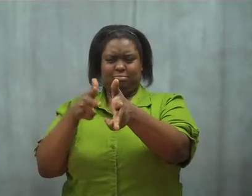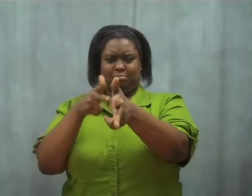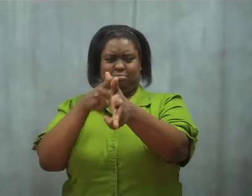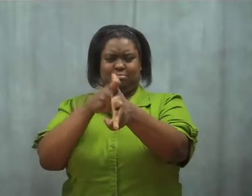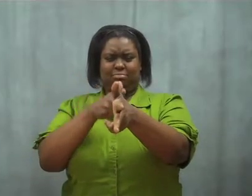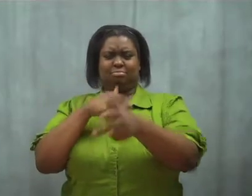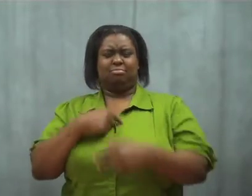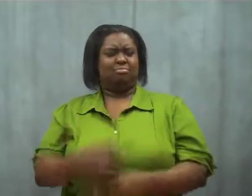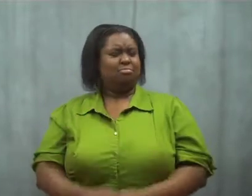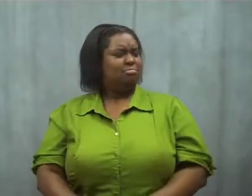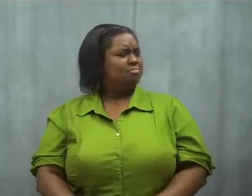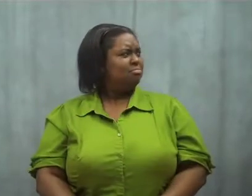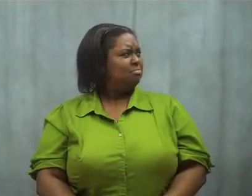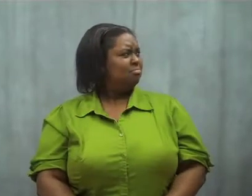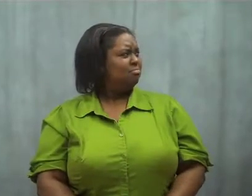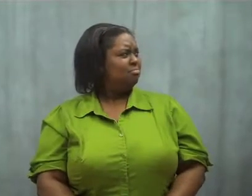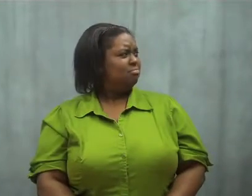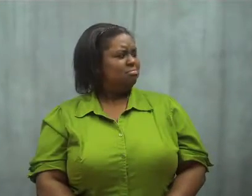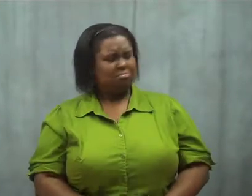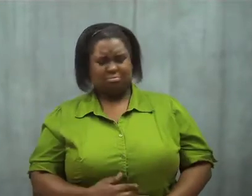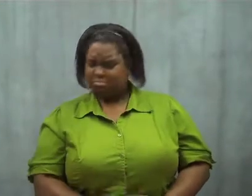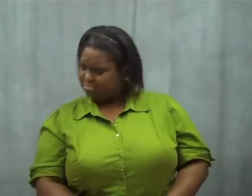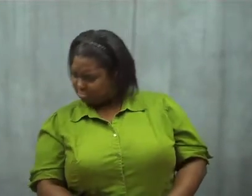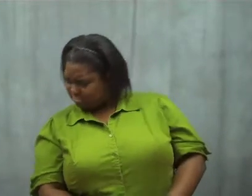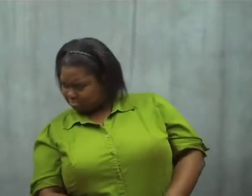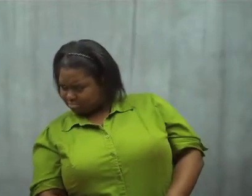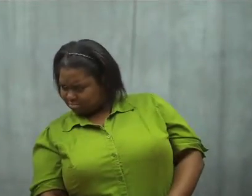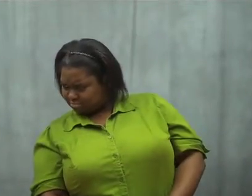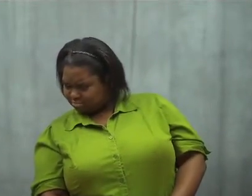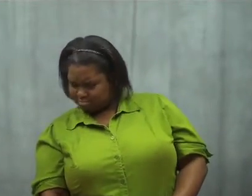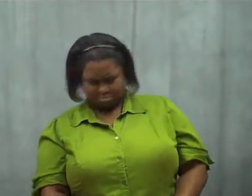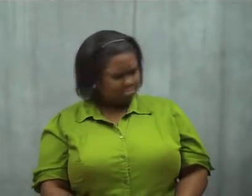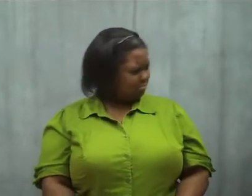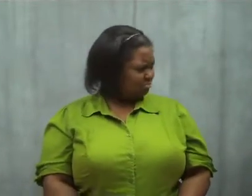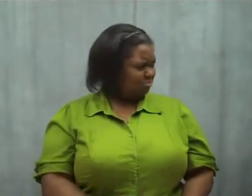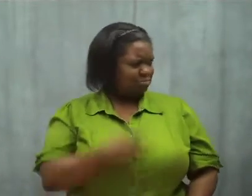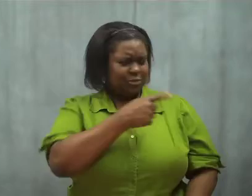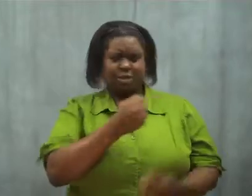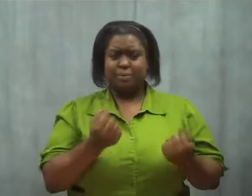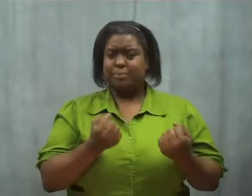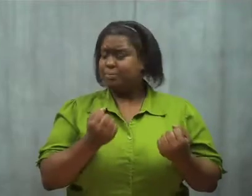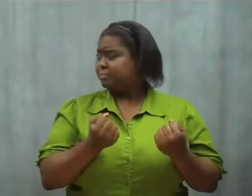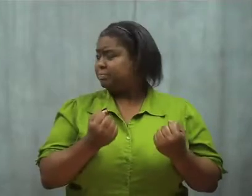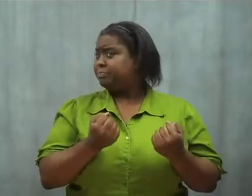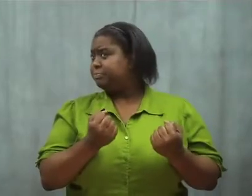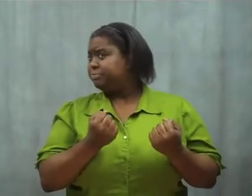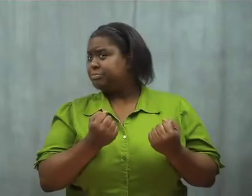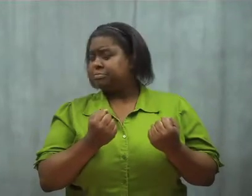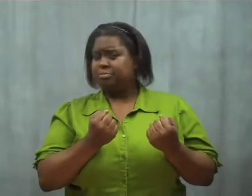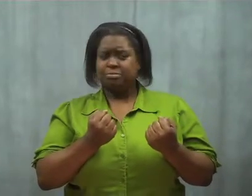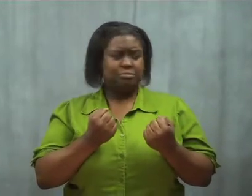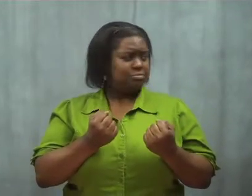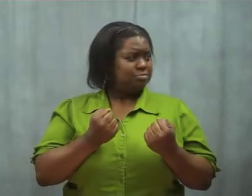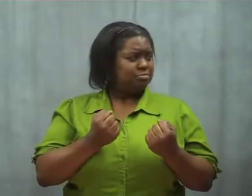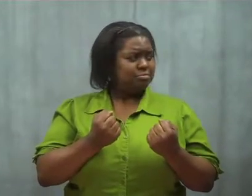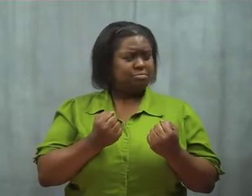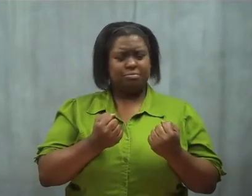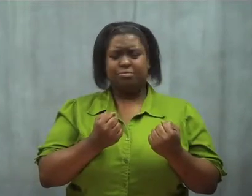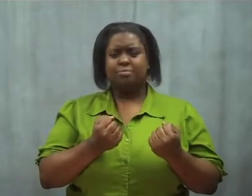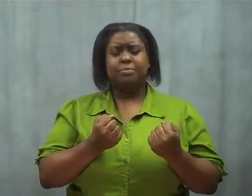We both looked in the rear view mirrors, and kept going.